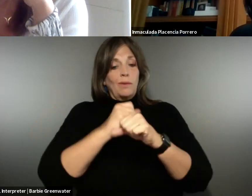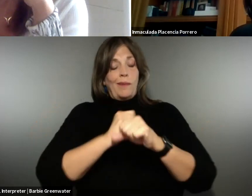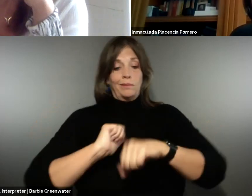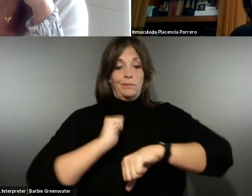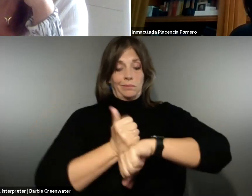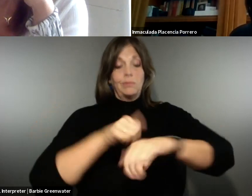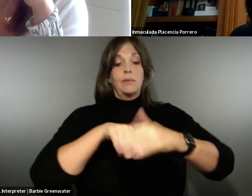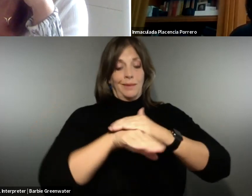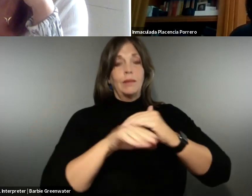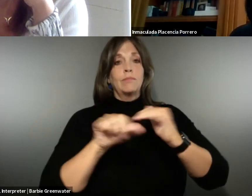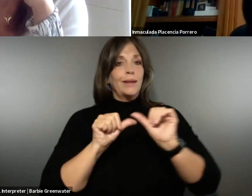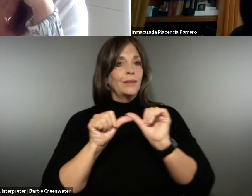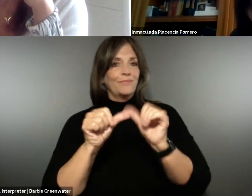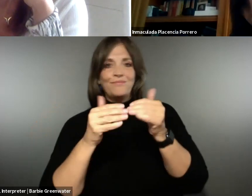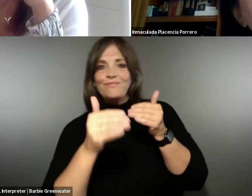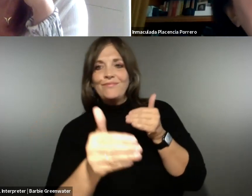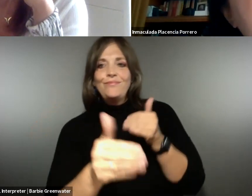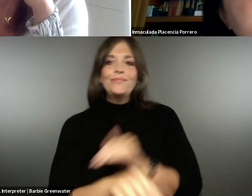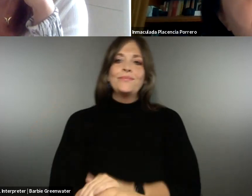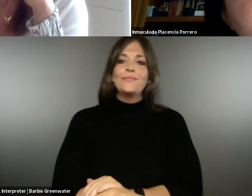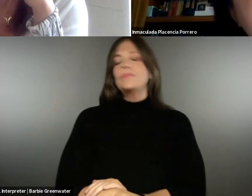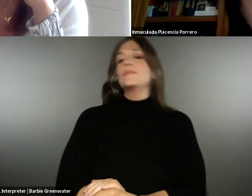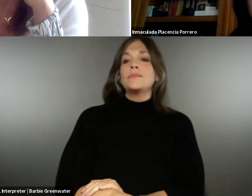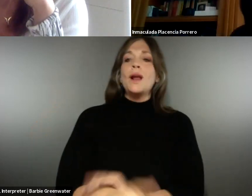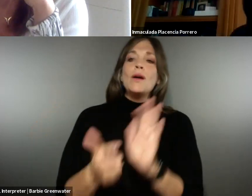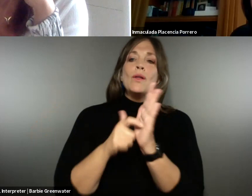all of the services have to be maintained.